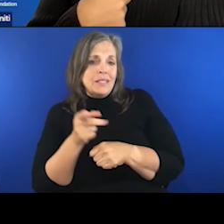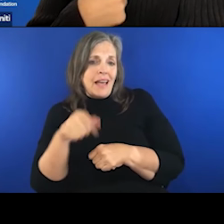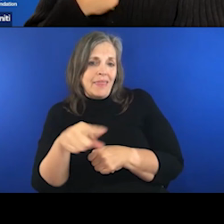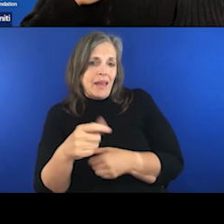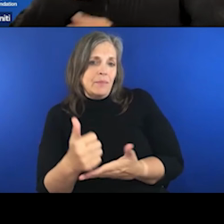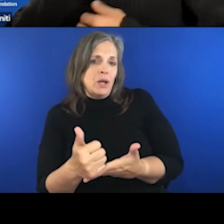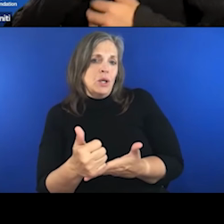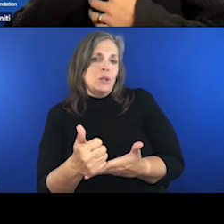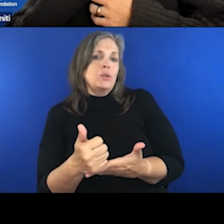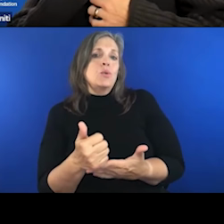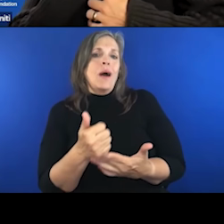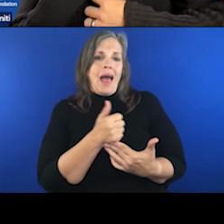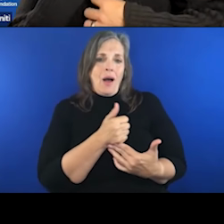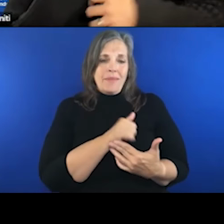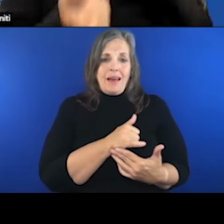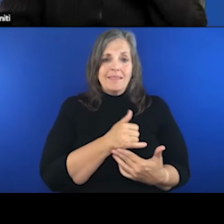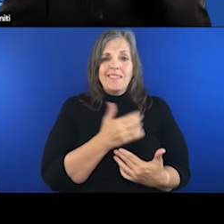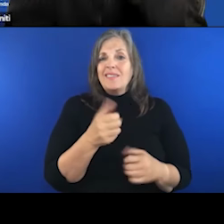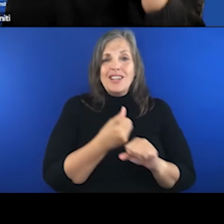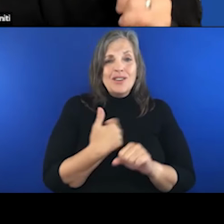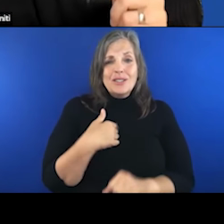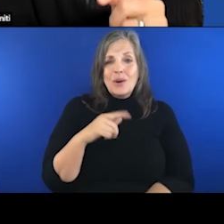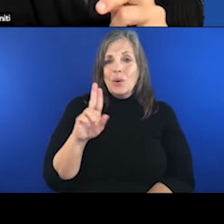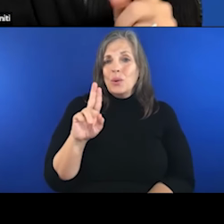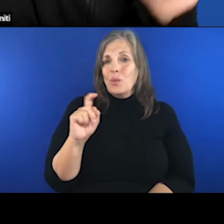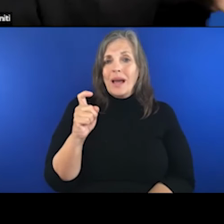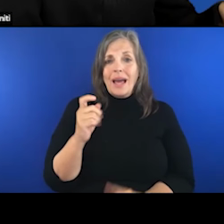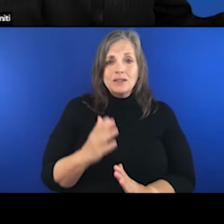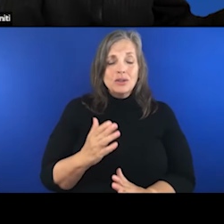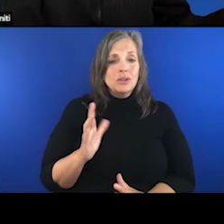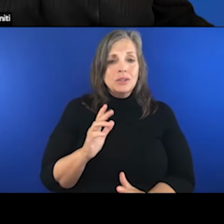person we were the new kids on the block and when there's only one of us on a team we'd go into a